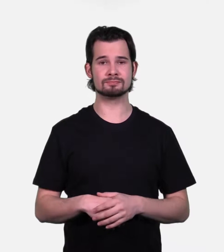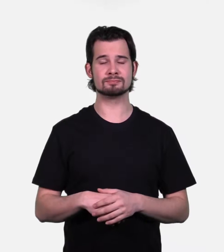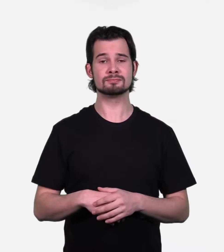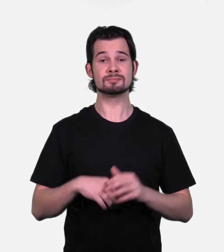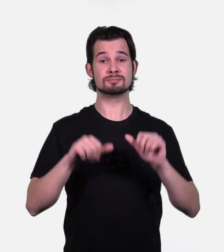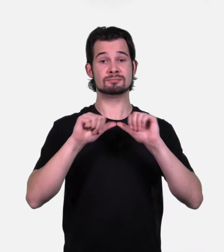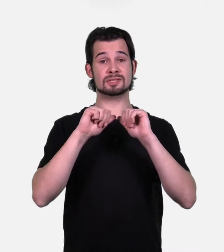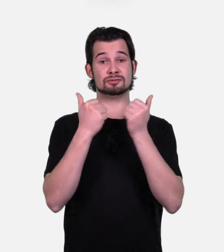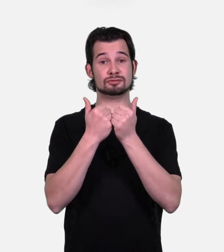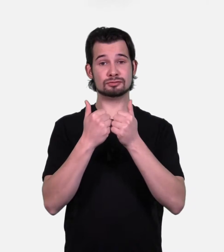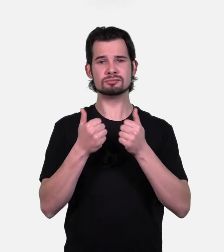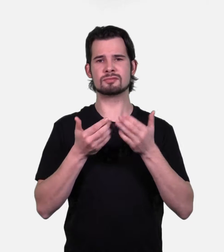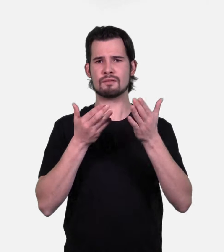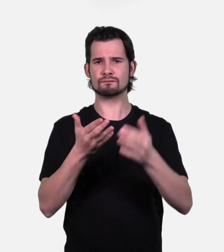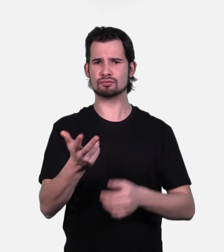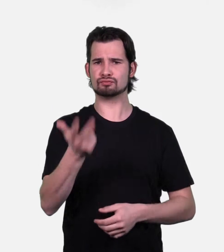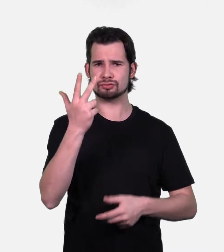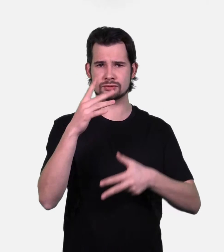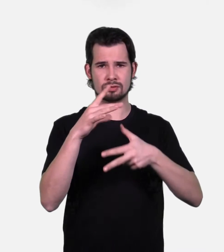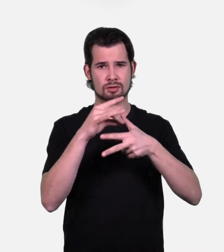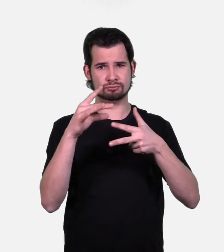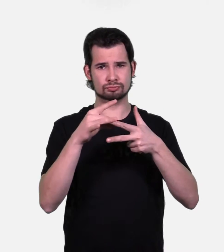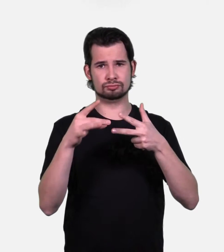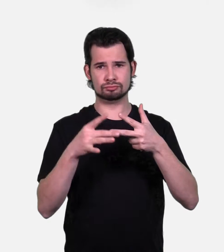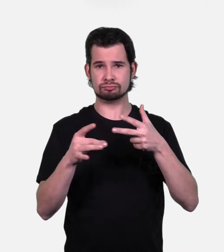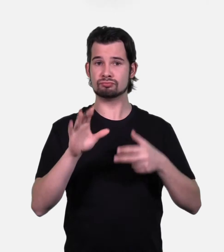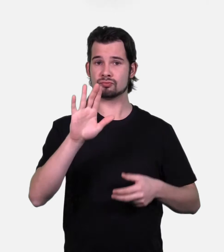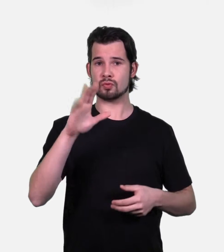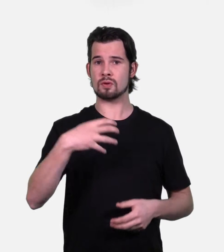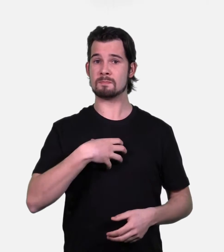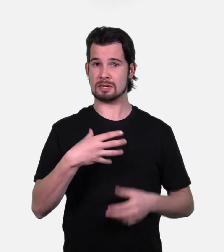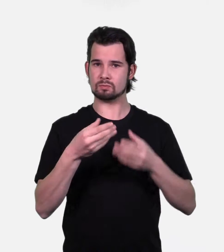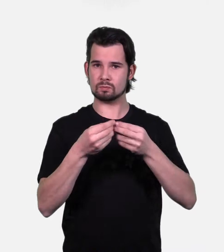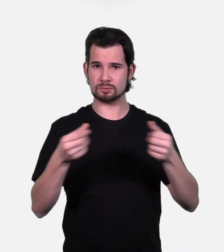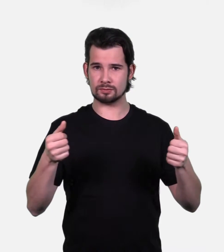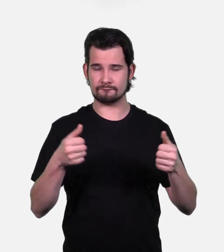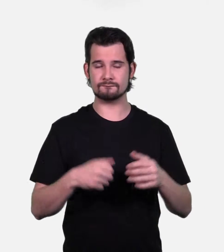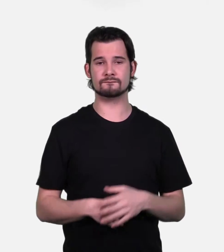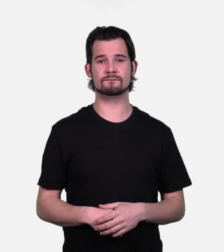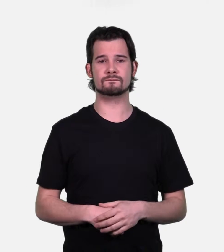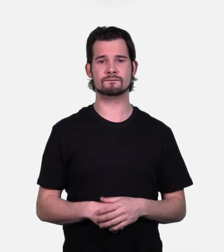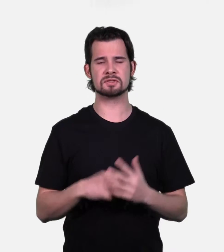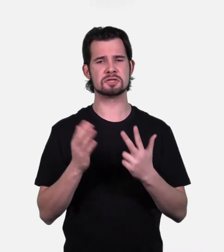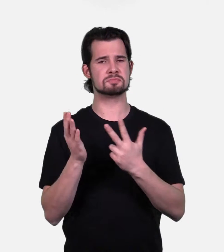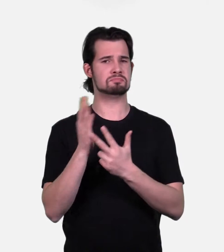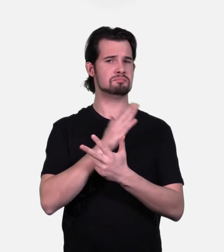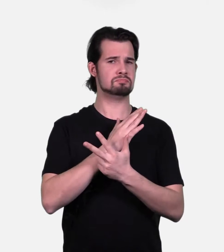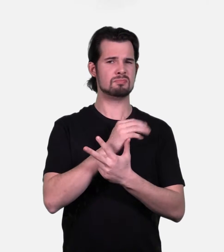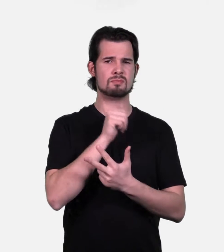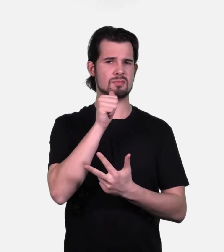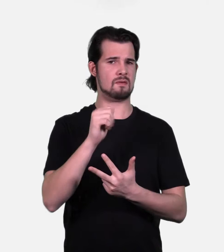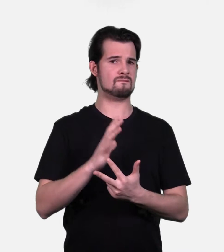The Agency offers three options to resolve your complaint, ranging from the informal methods